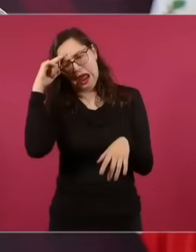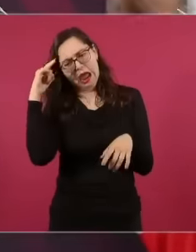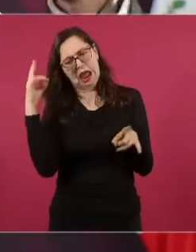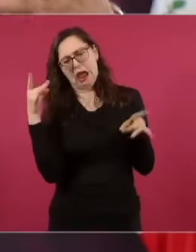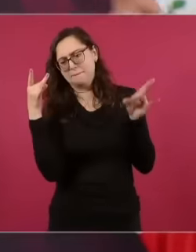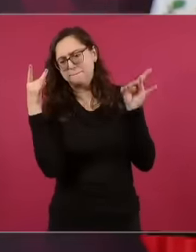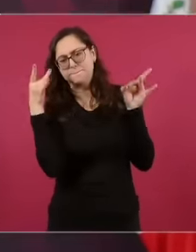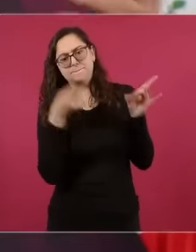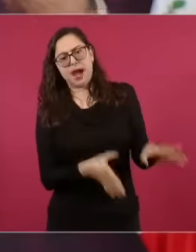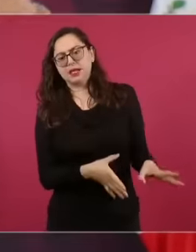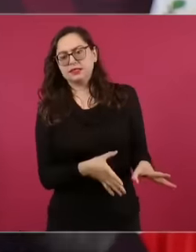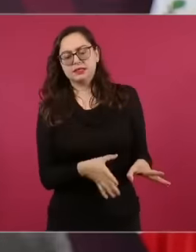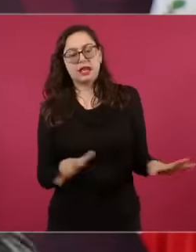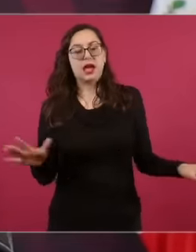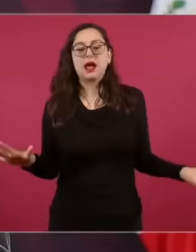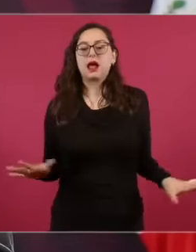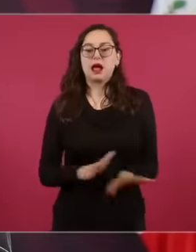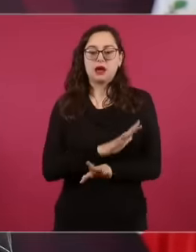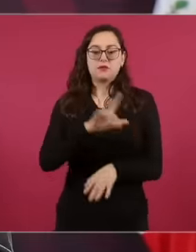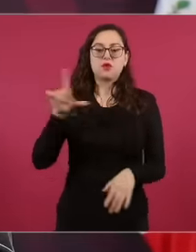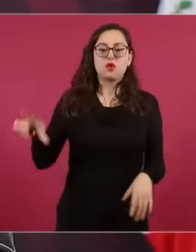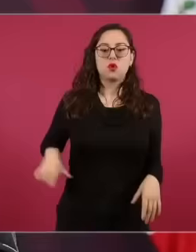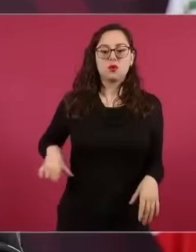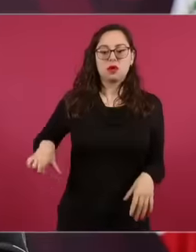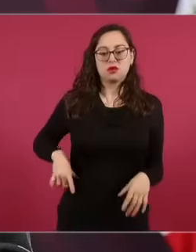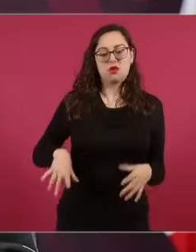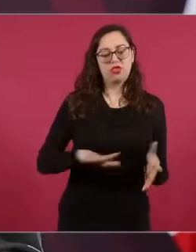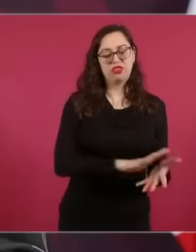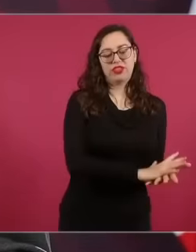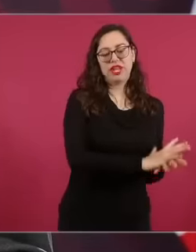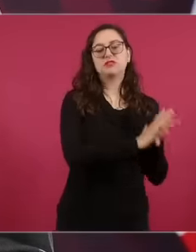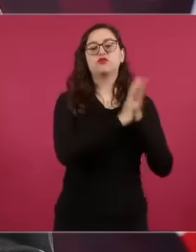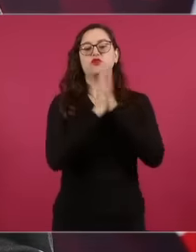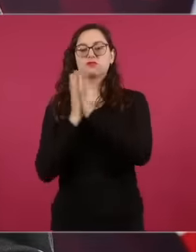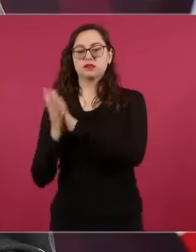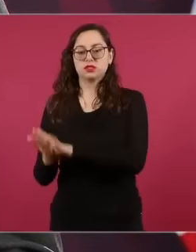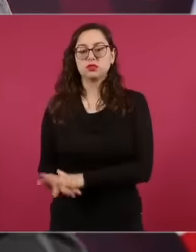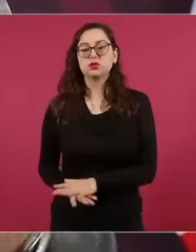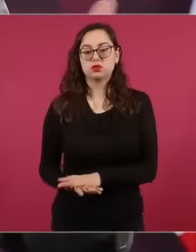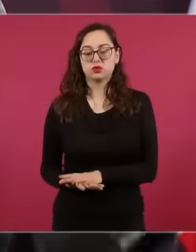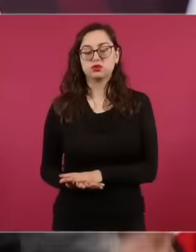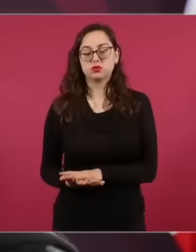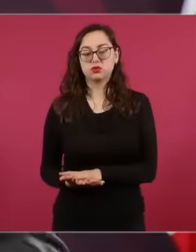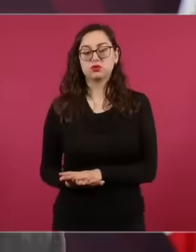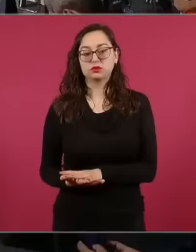transformation and now in